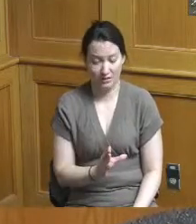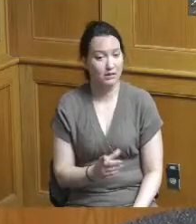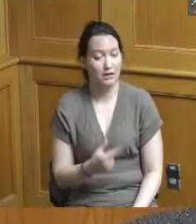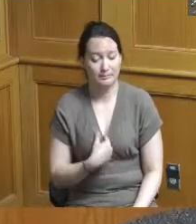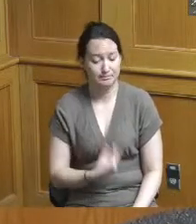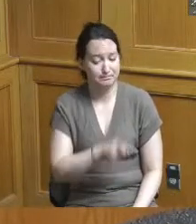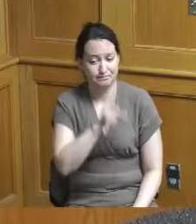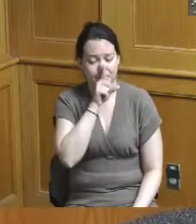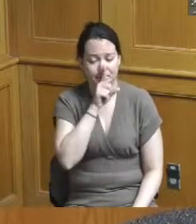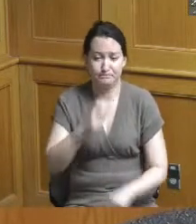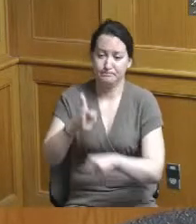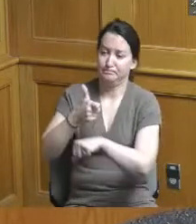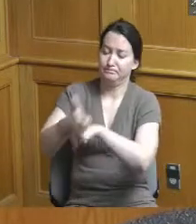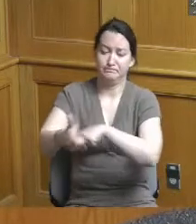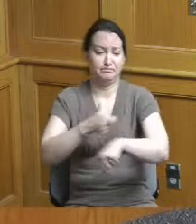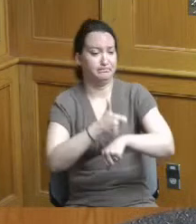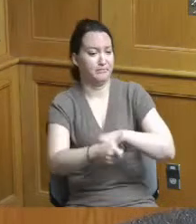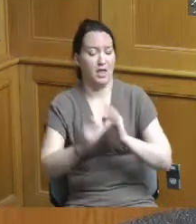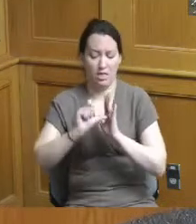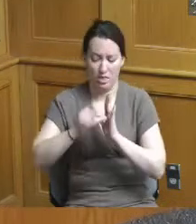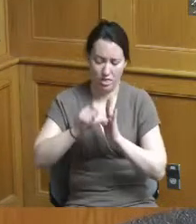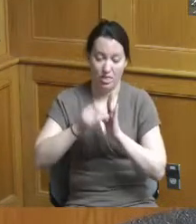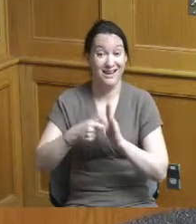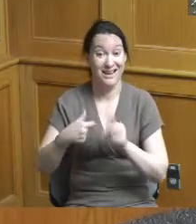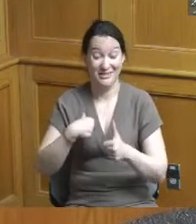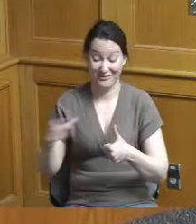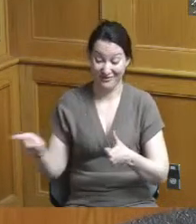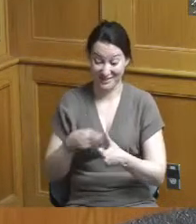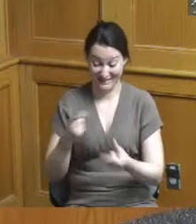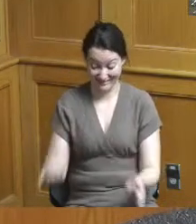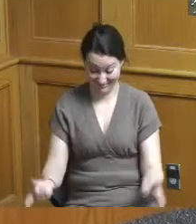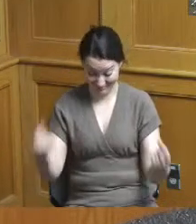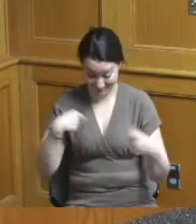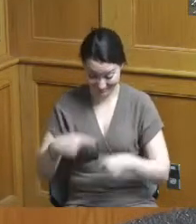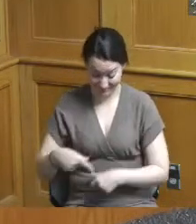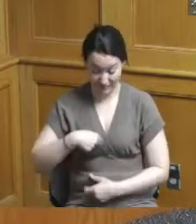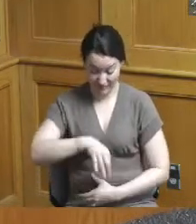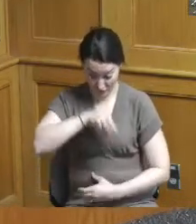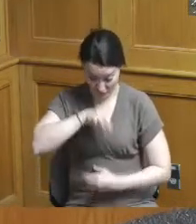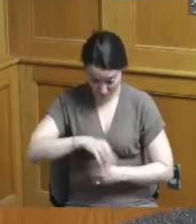going to belabor this but I remember when I first came I was told you know